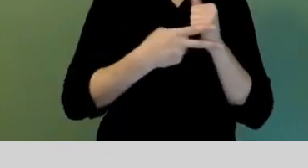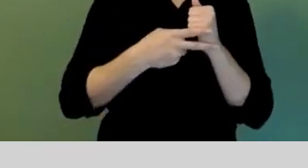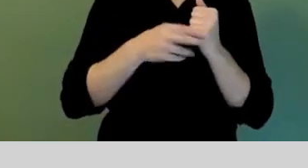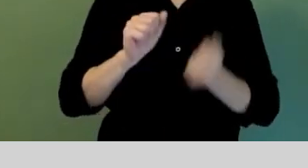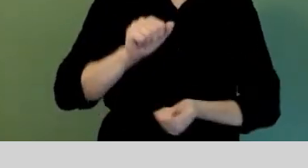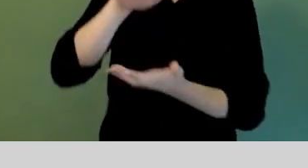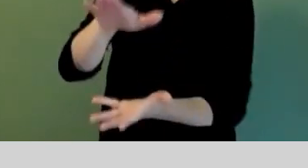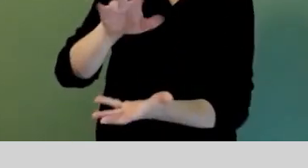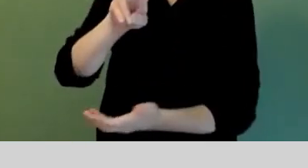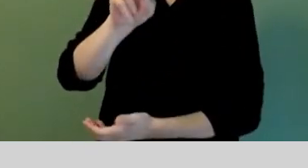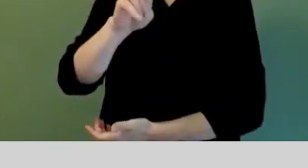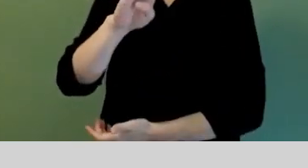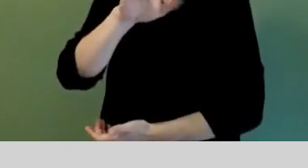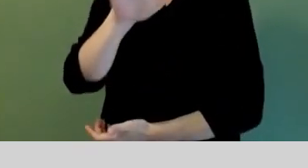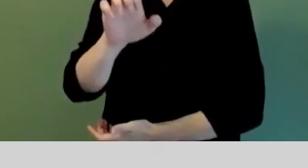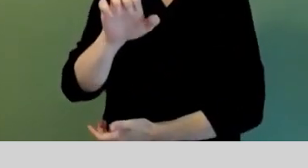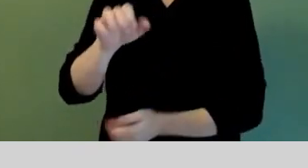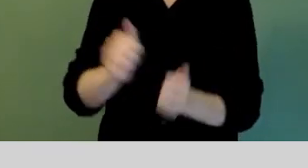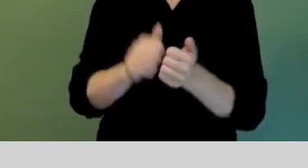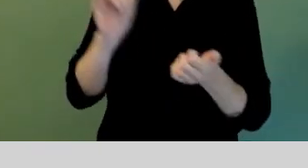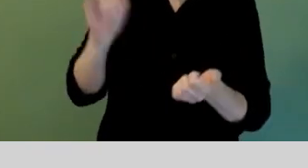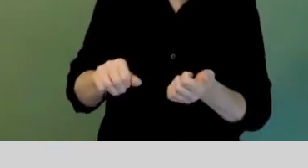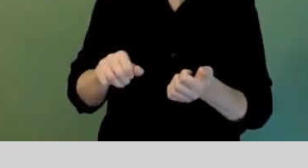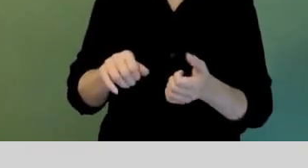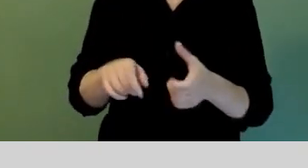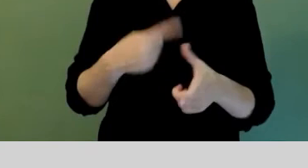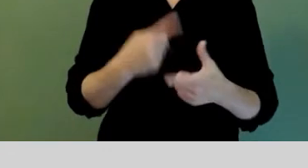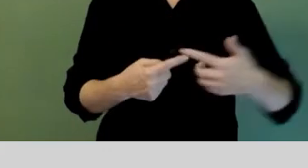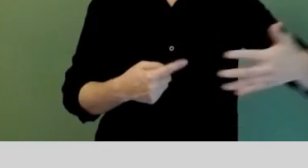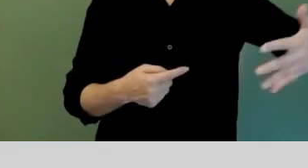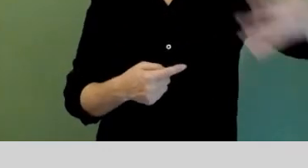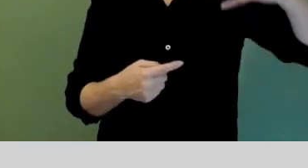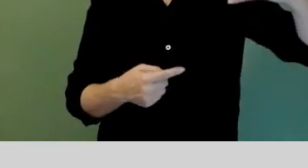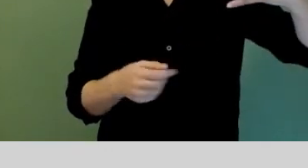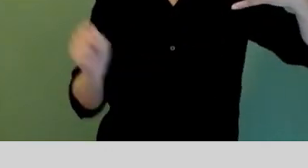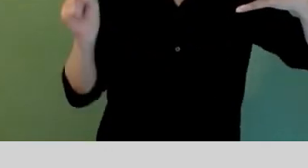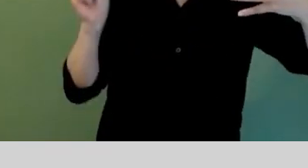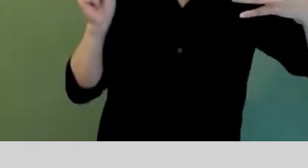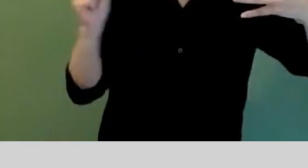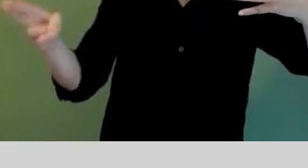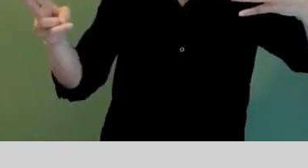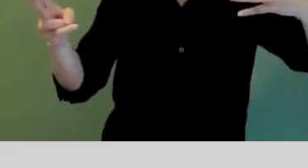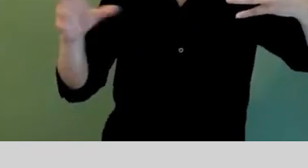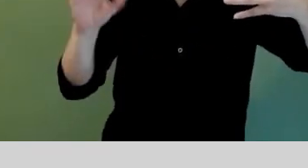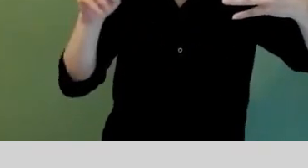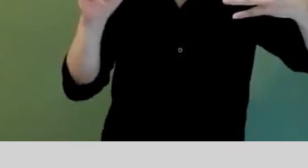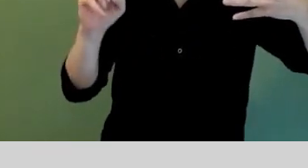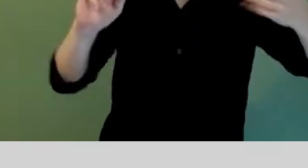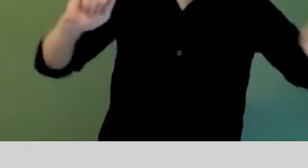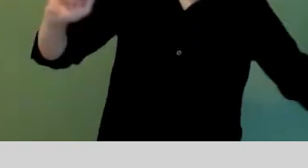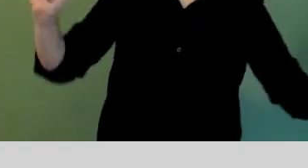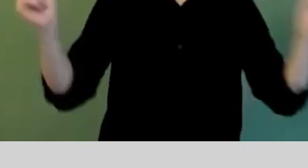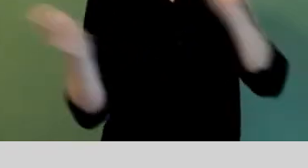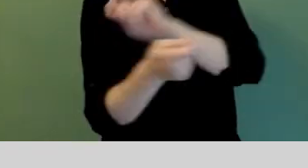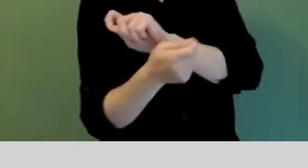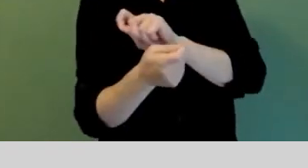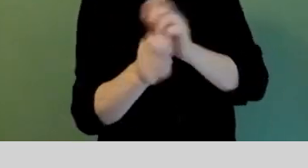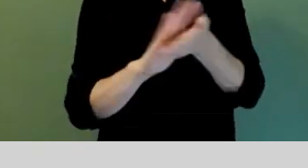we can take our define, consume, throw away code and turn it into something where we say what we're going to do with the code